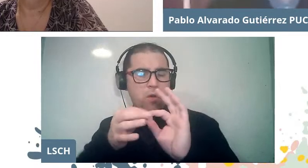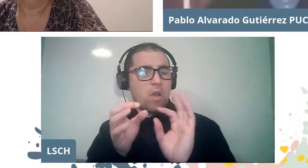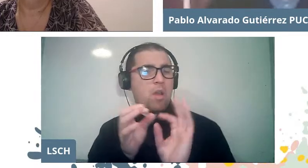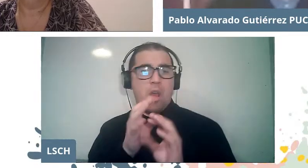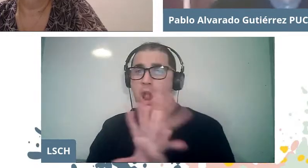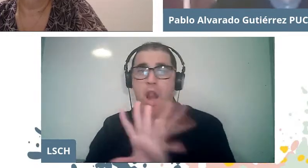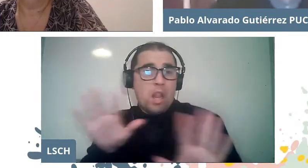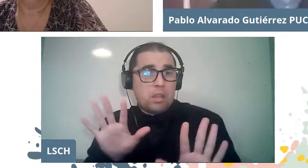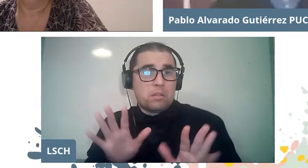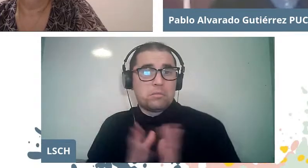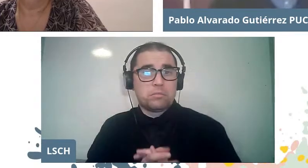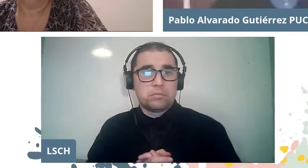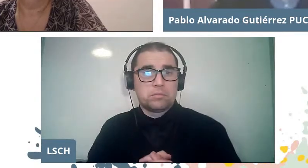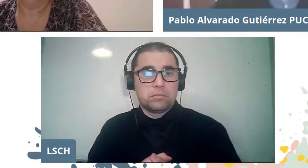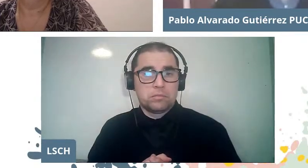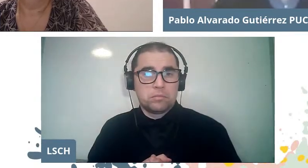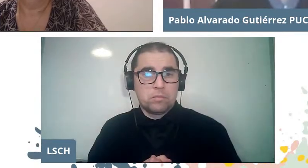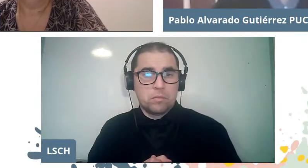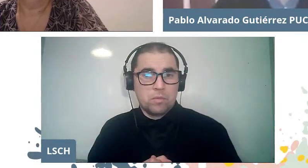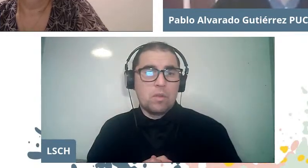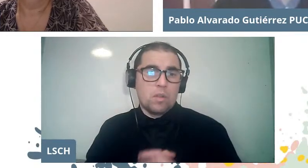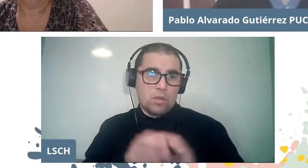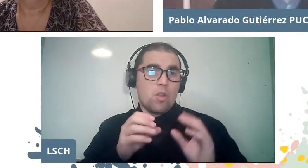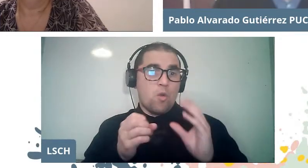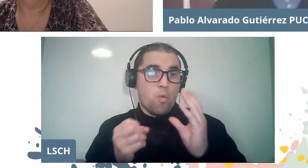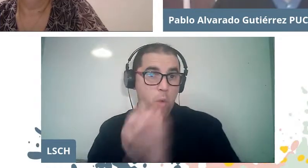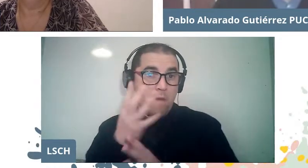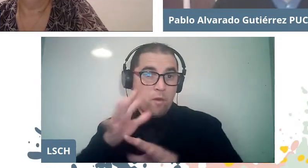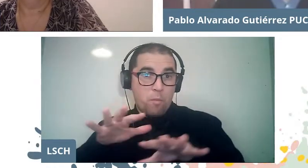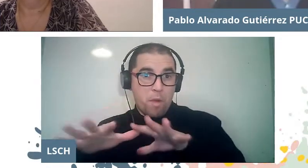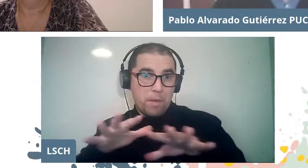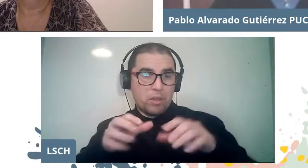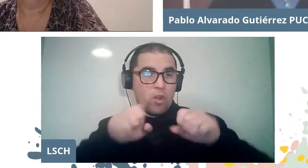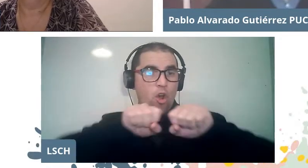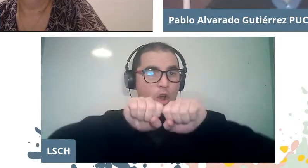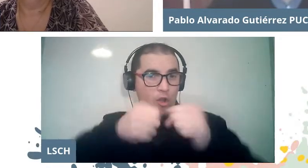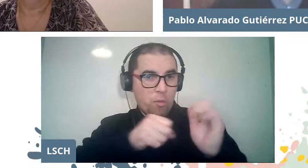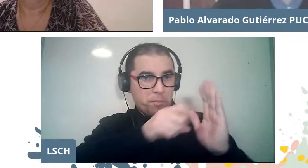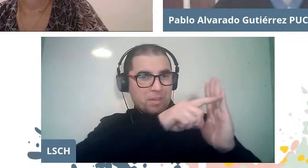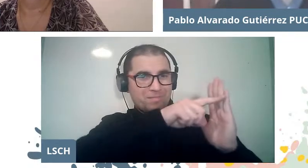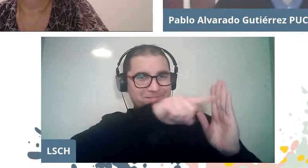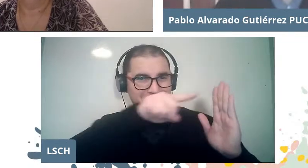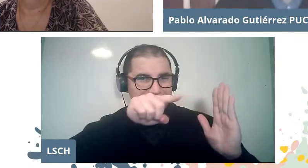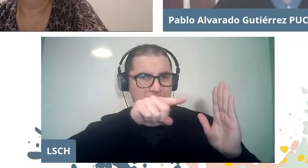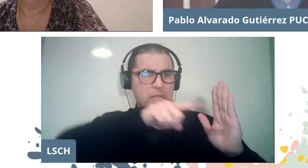A new movement is generated, which is rupturist, atonality,